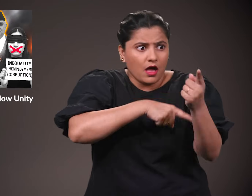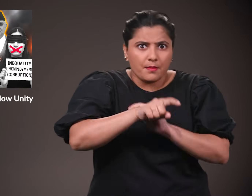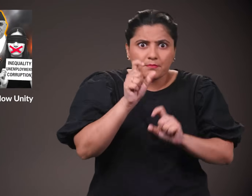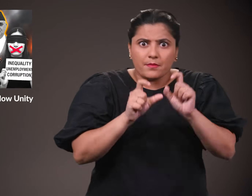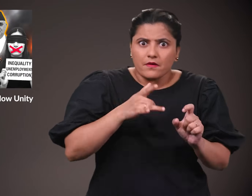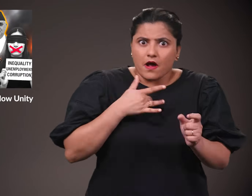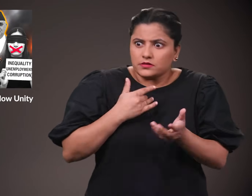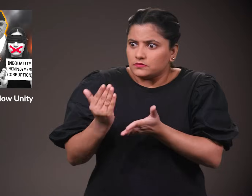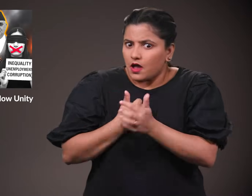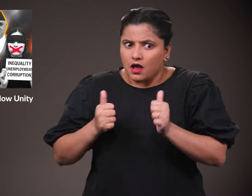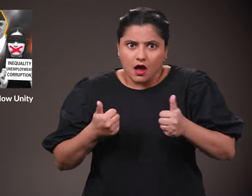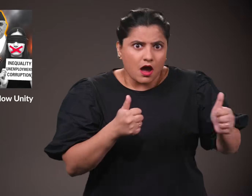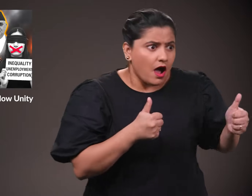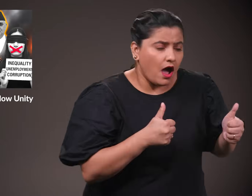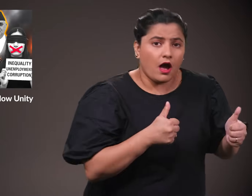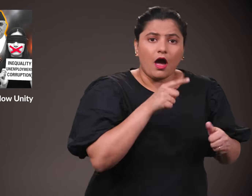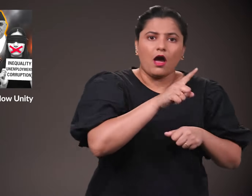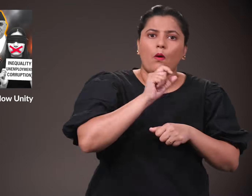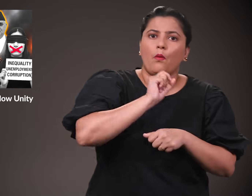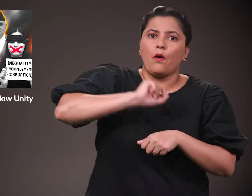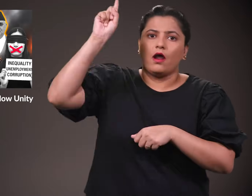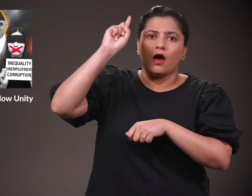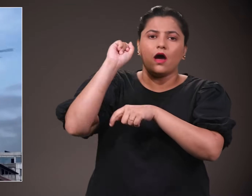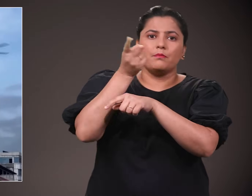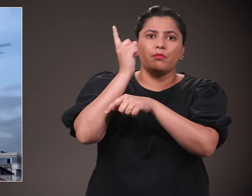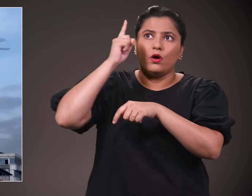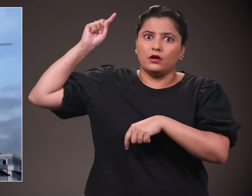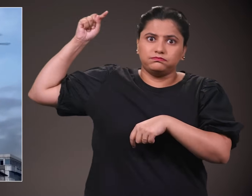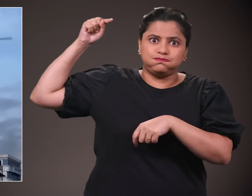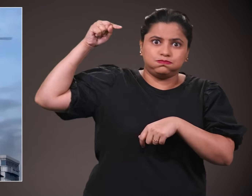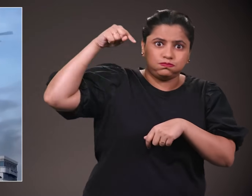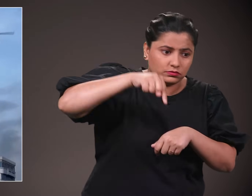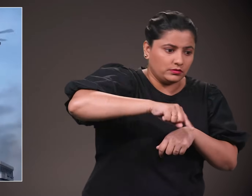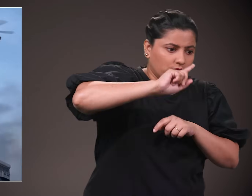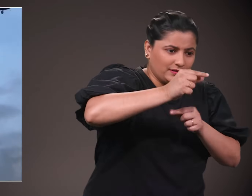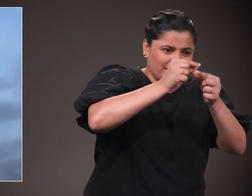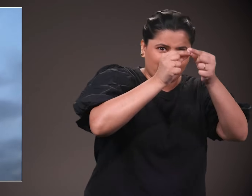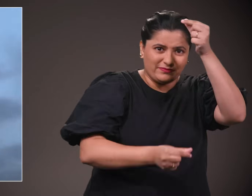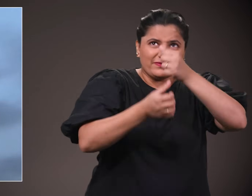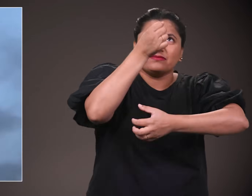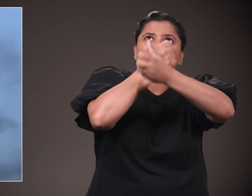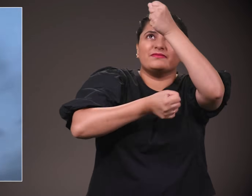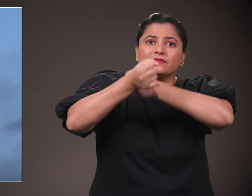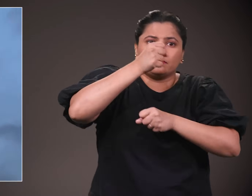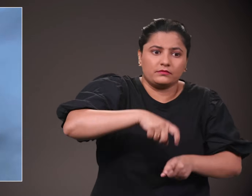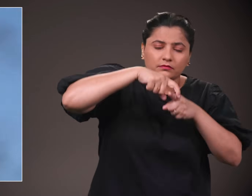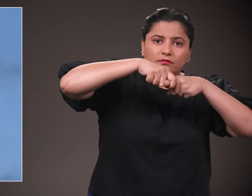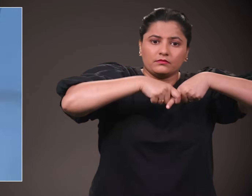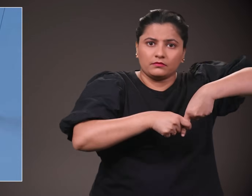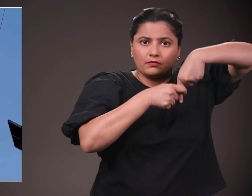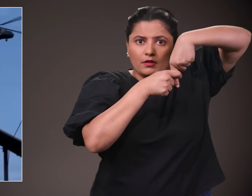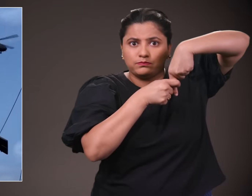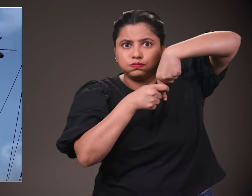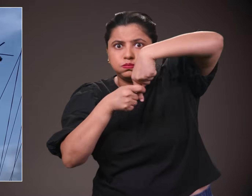Ministers feeling unsafe from the frenzy even forced helicopter rescues.